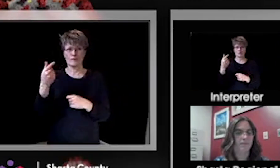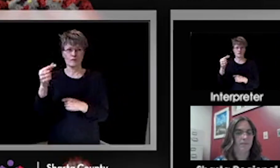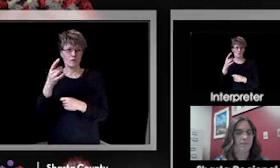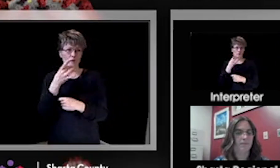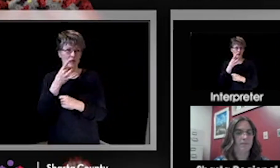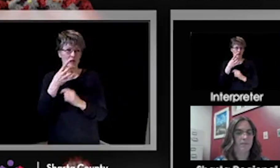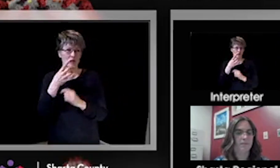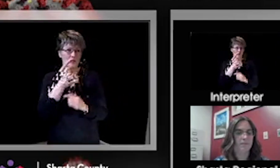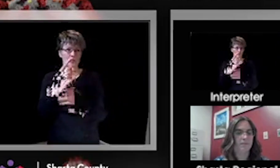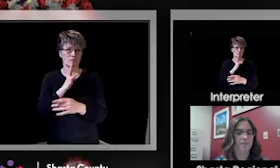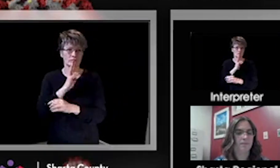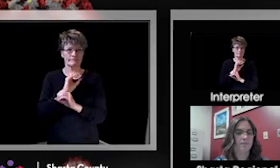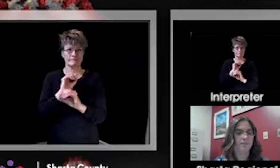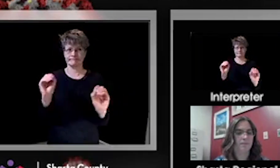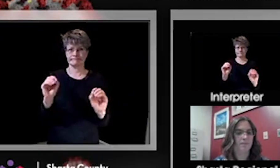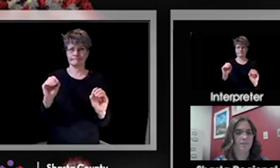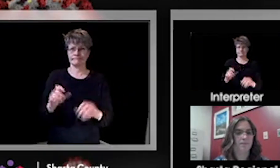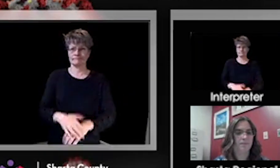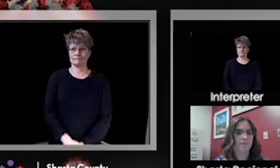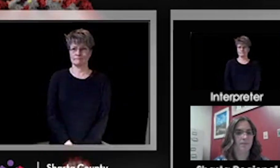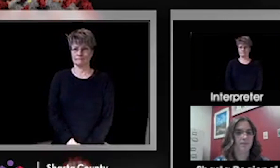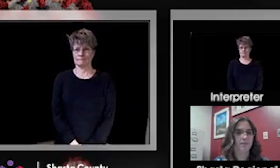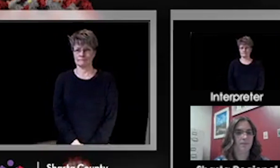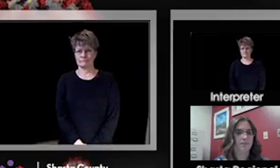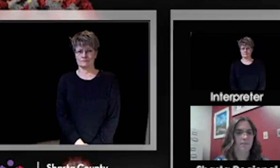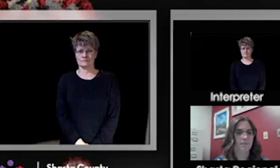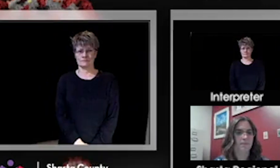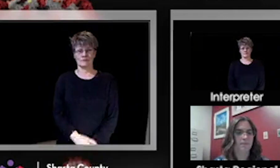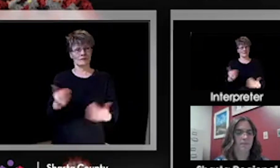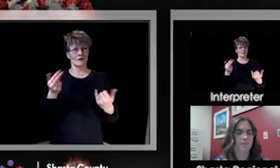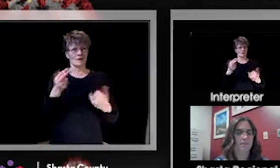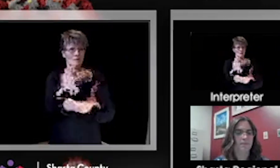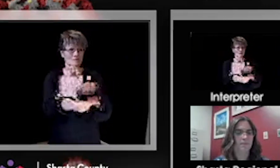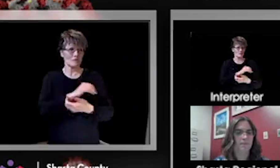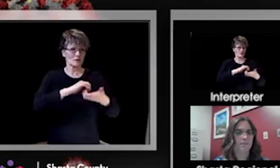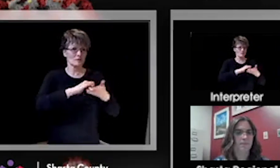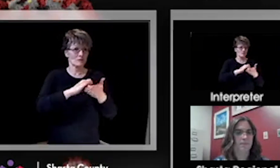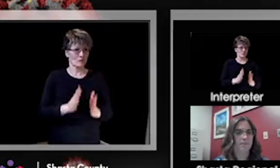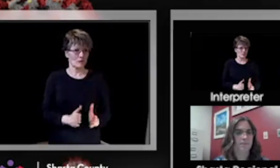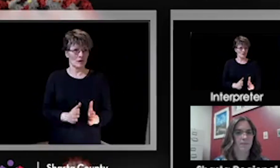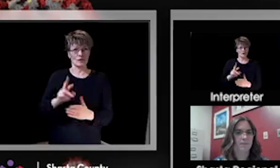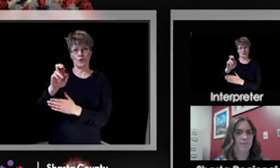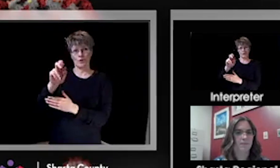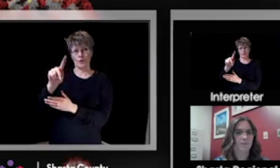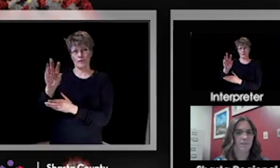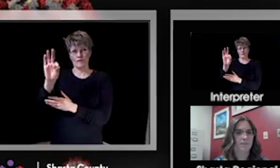partners. We have Robert Folden from Mercy Medical Center. We have Jessica Kandybe from